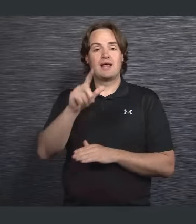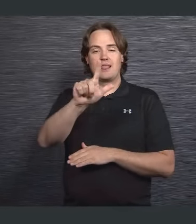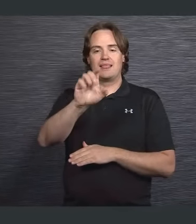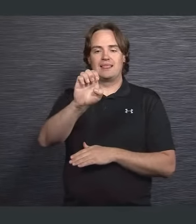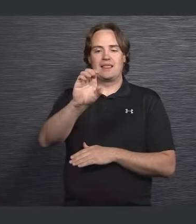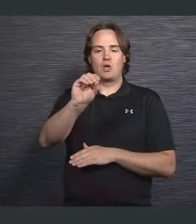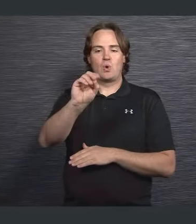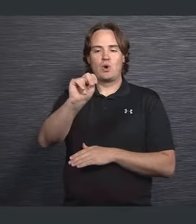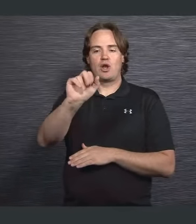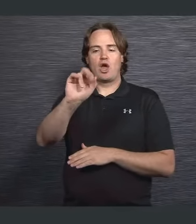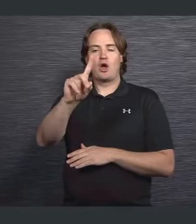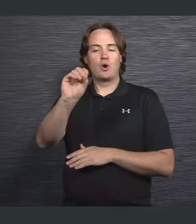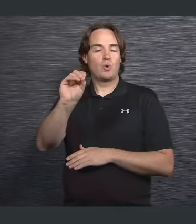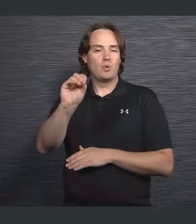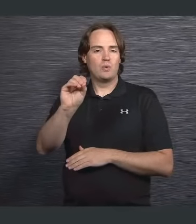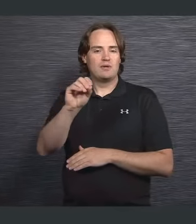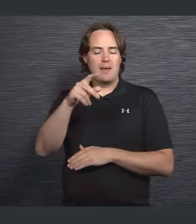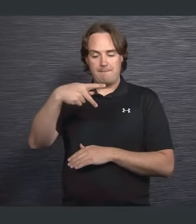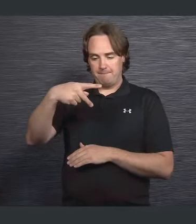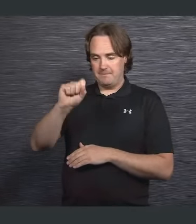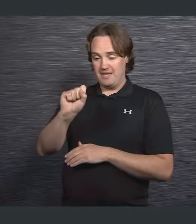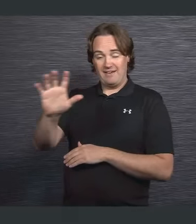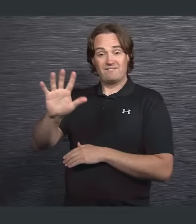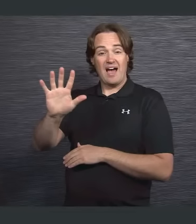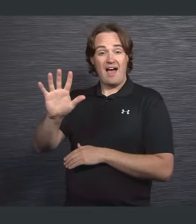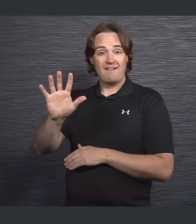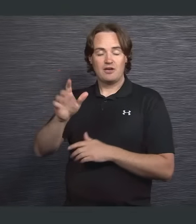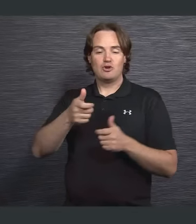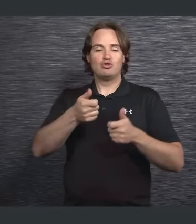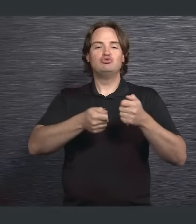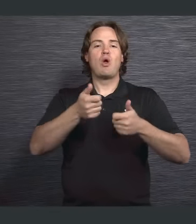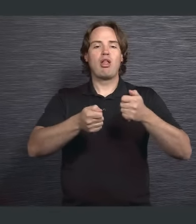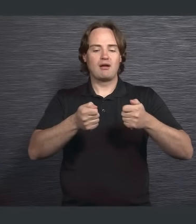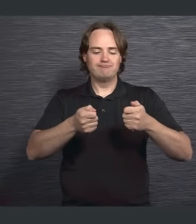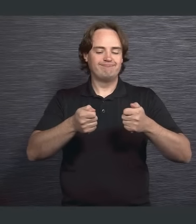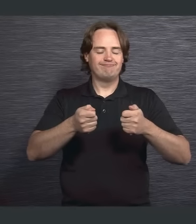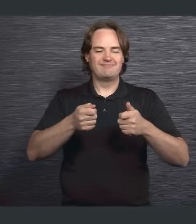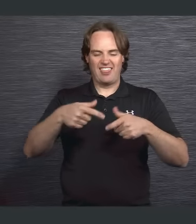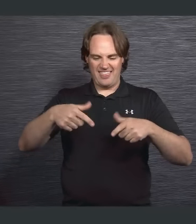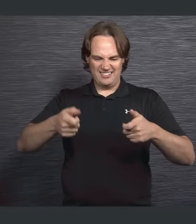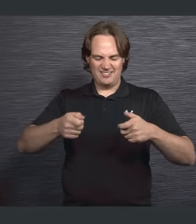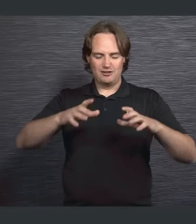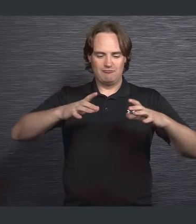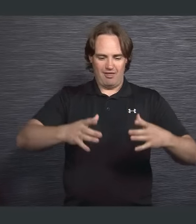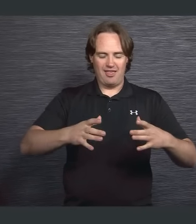our codename for a new PS5 accessibility controller kit that will allow players with disabilities